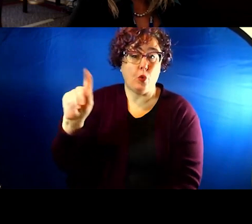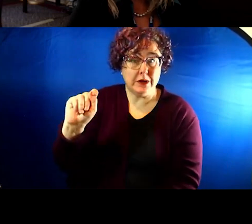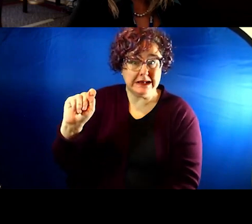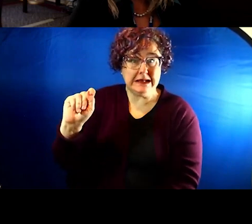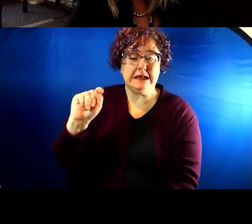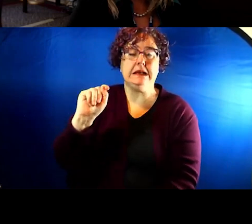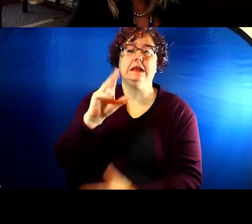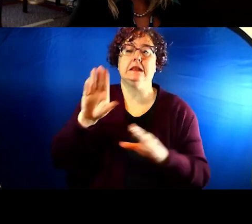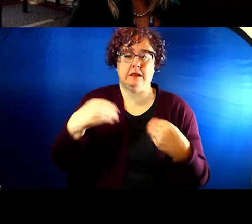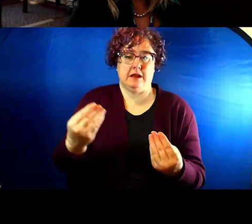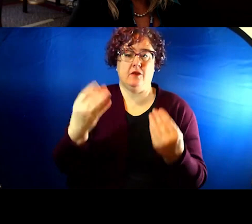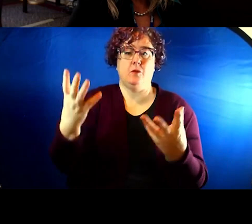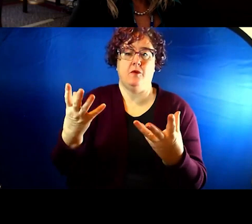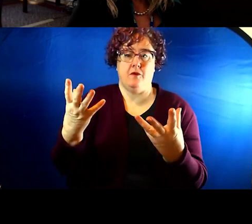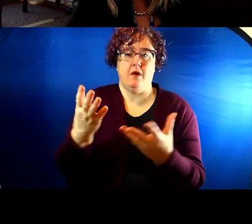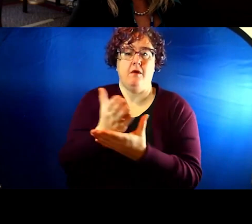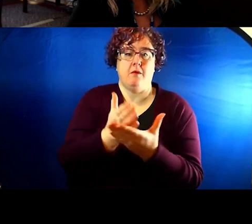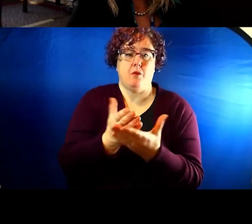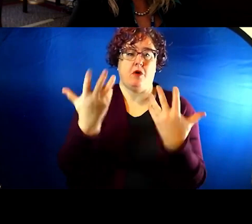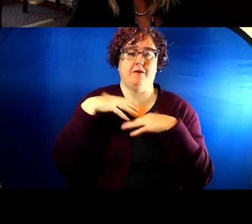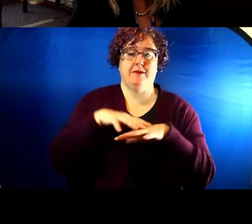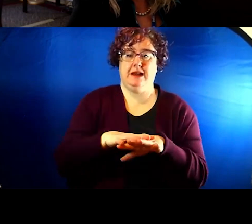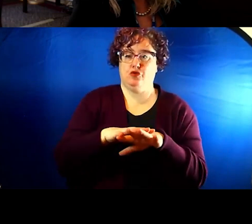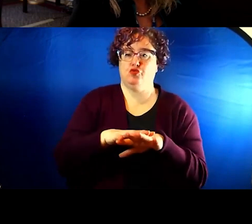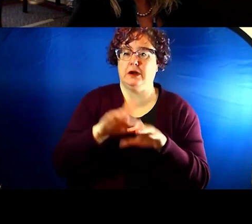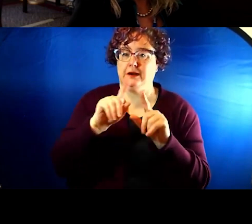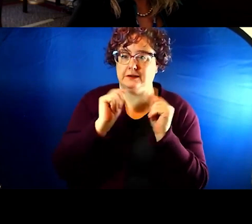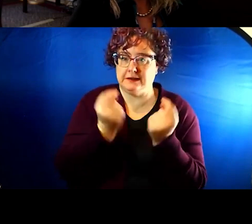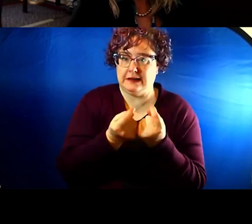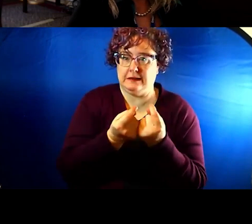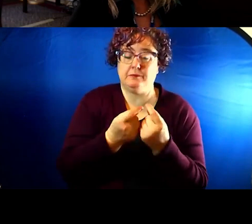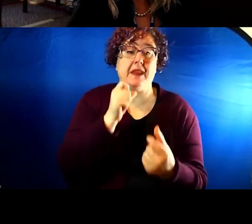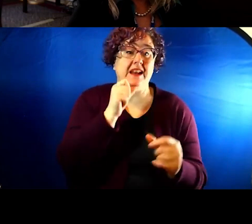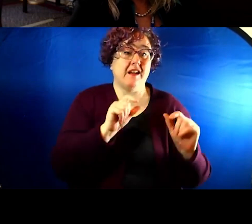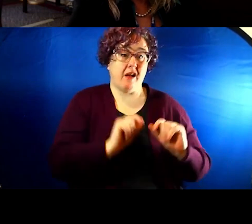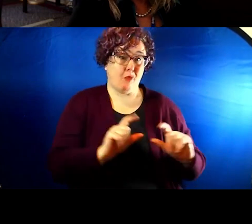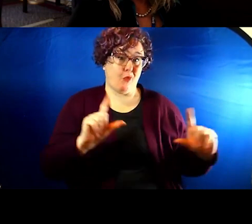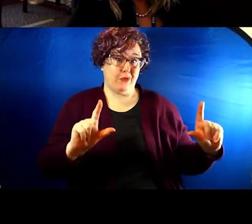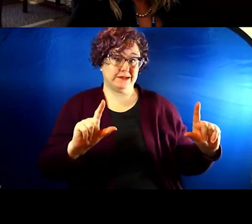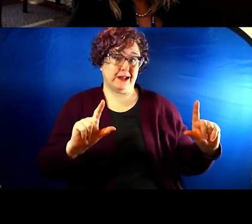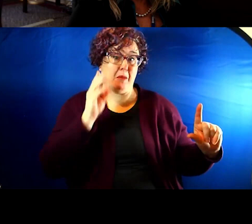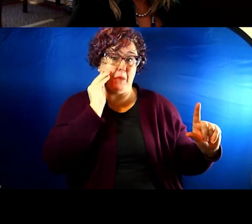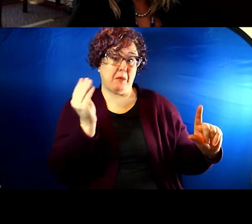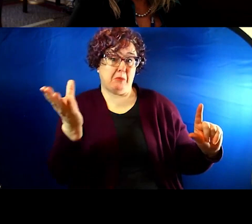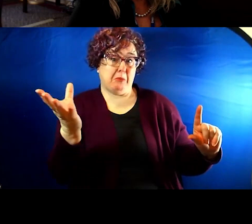OF THE INTEGRATED TEAM. NOT ON THE SLIDE, BUT FOR AWARENESS FOR PEOPLE WHO ARE WONDERING,